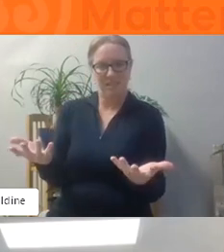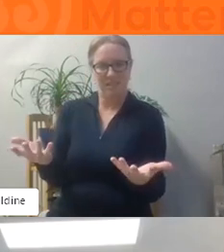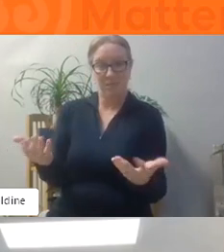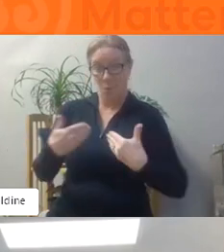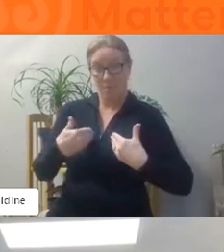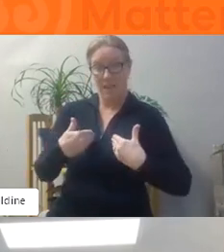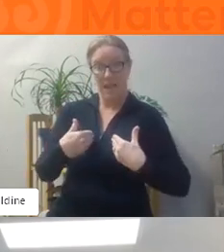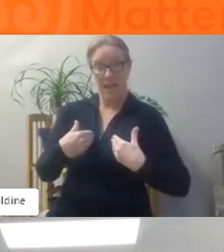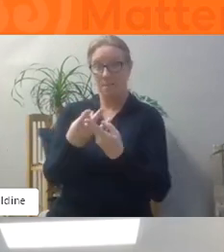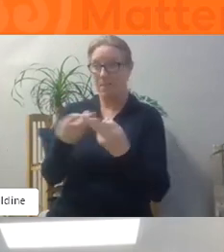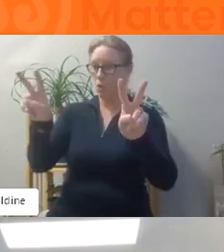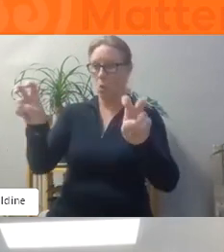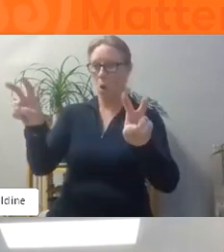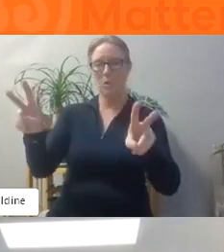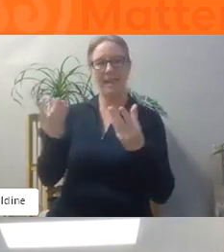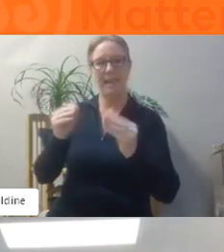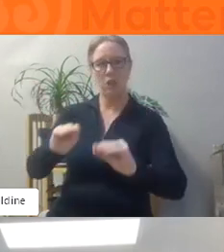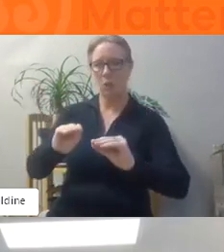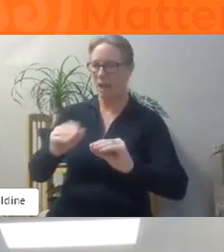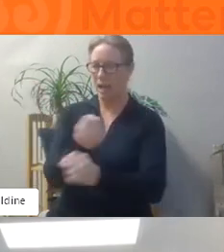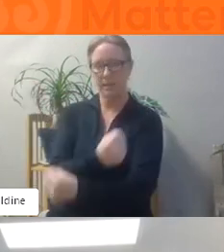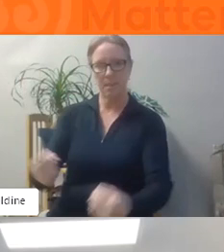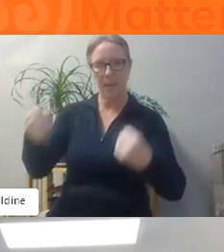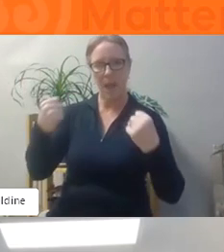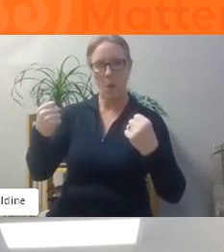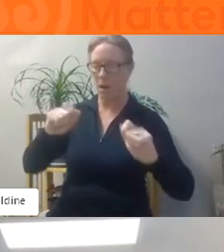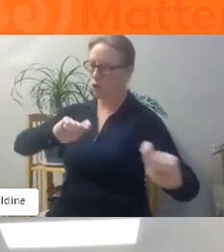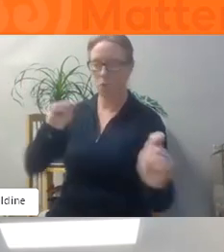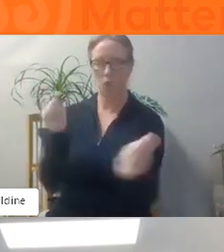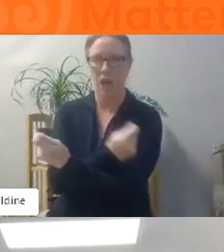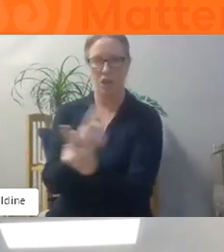that education has the power to bring about transformative changes.